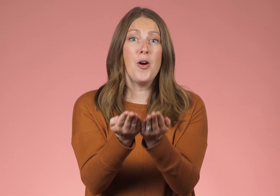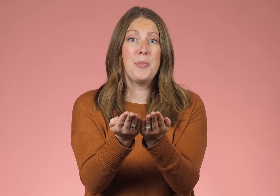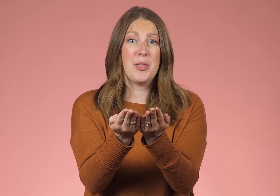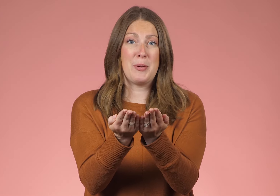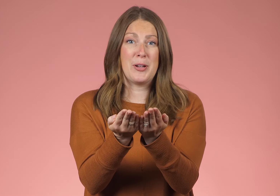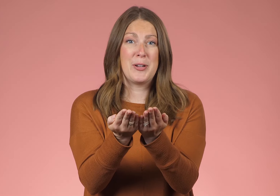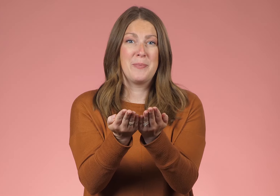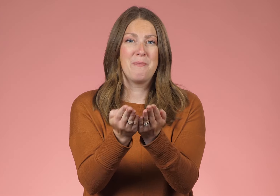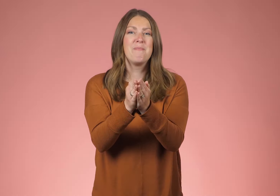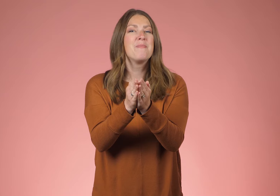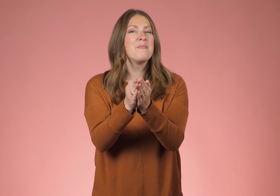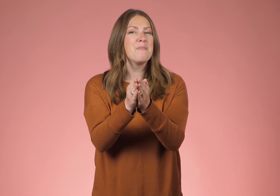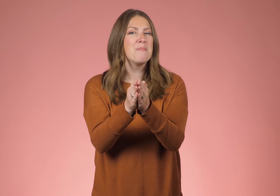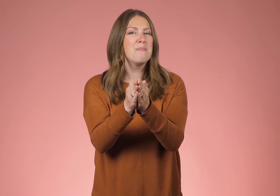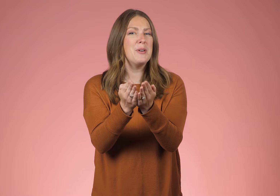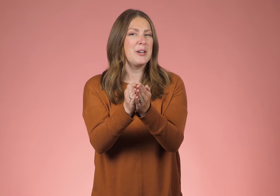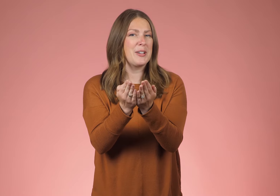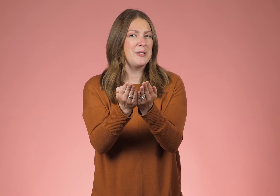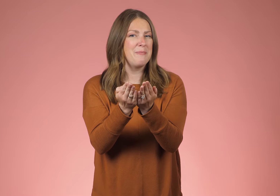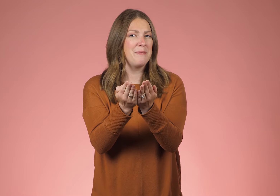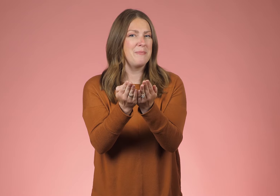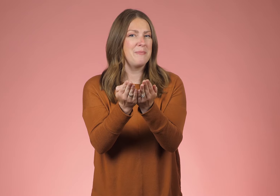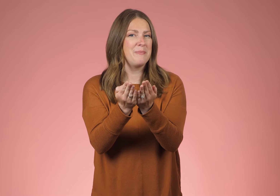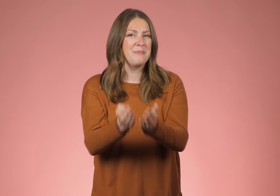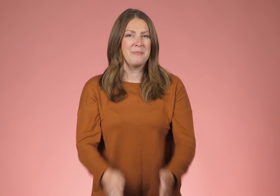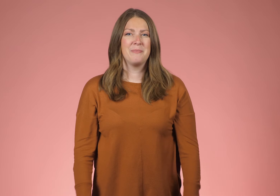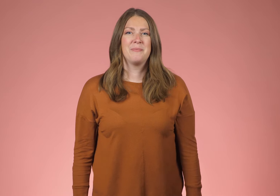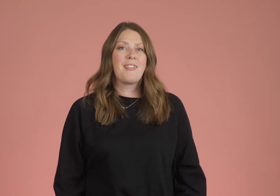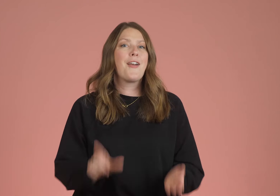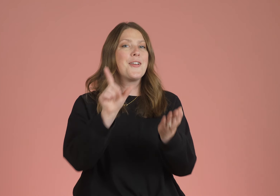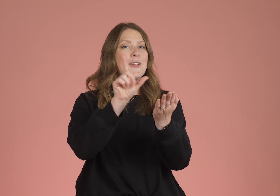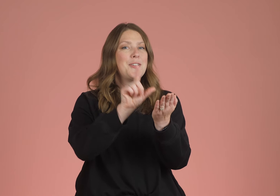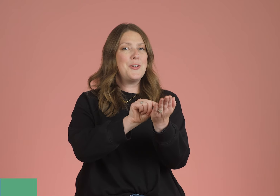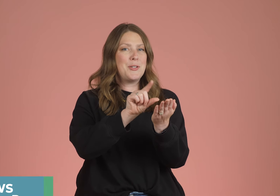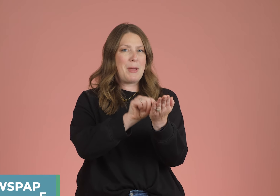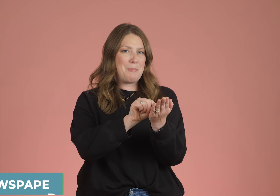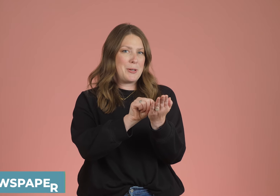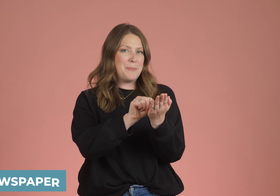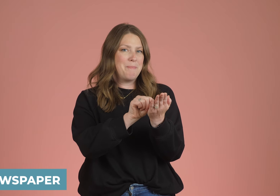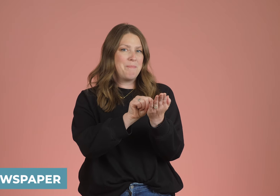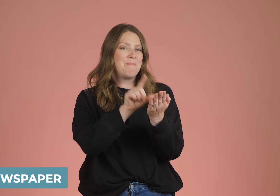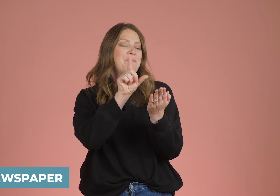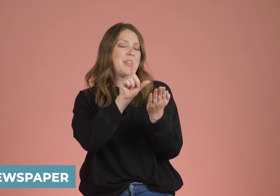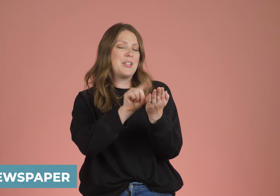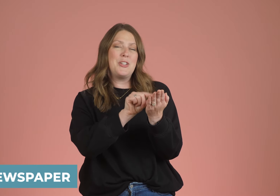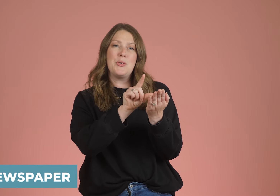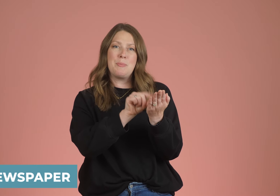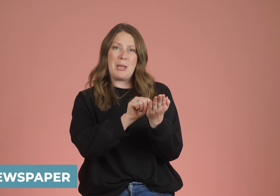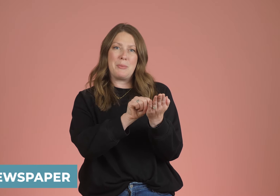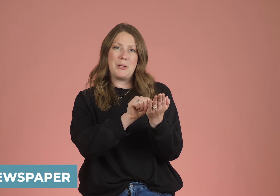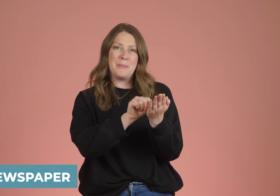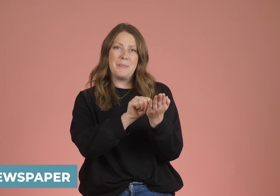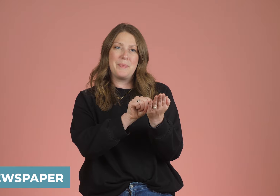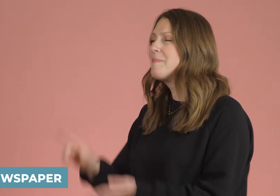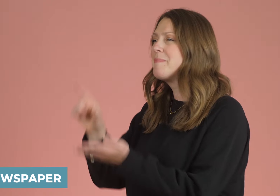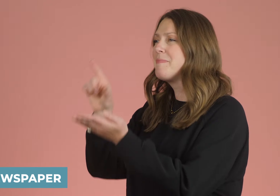Open the book. Book. Newspaper.